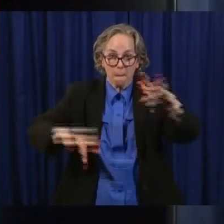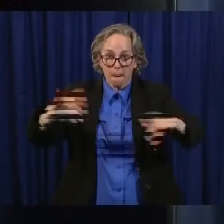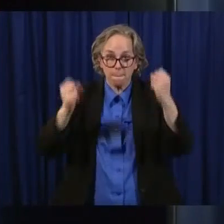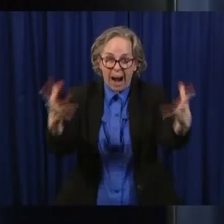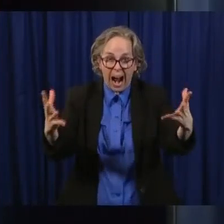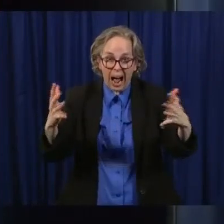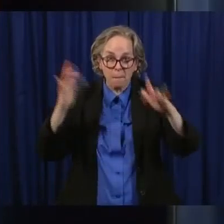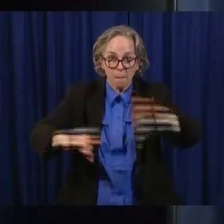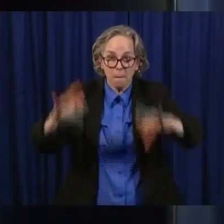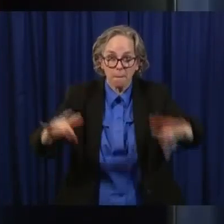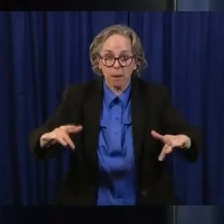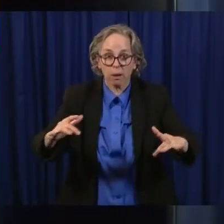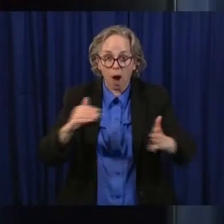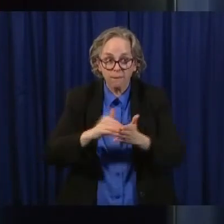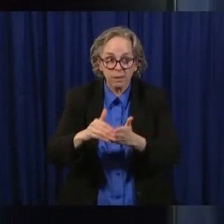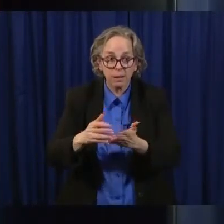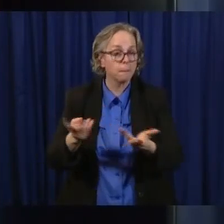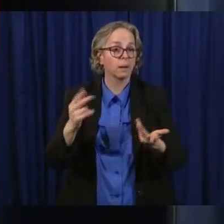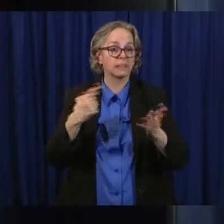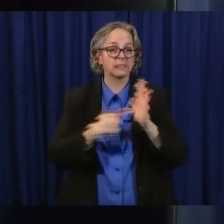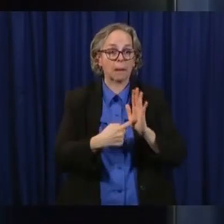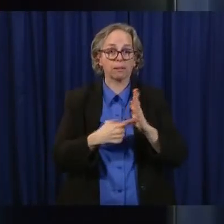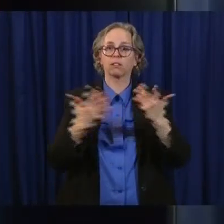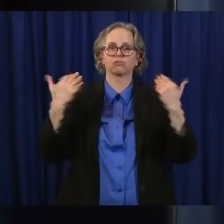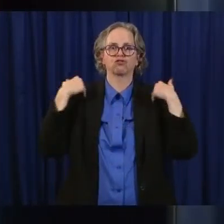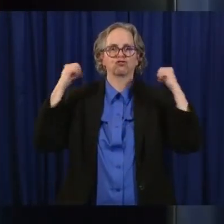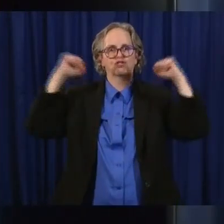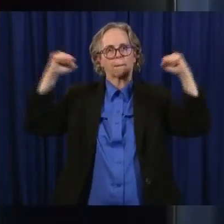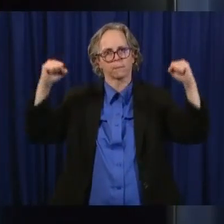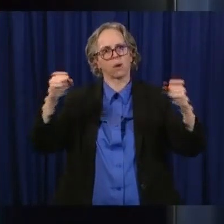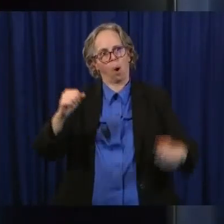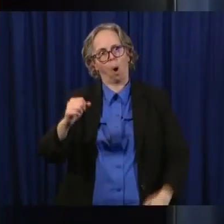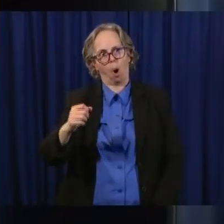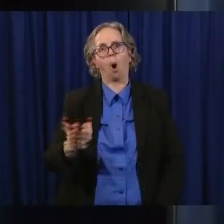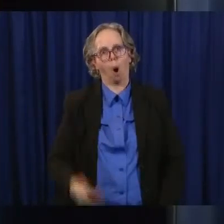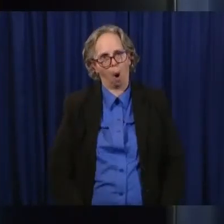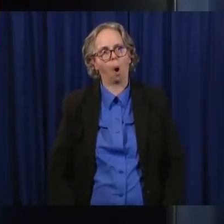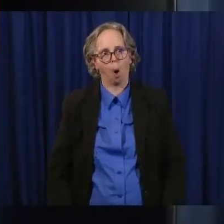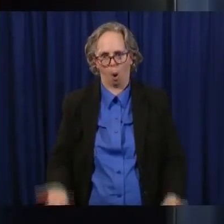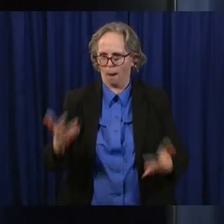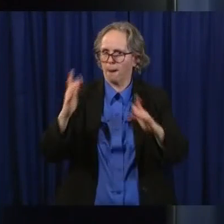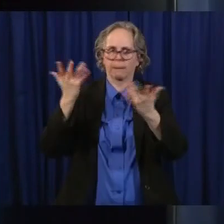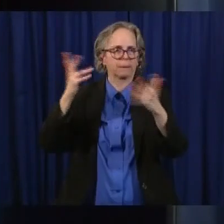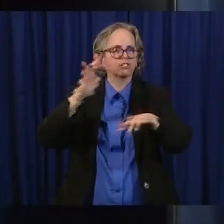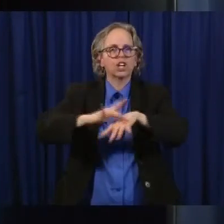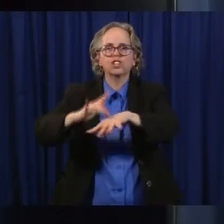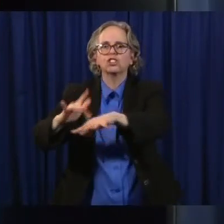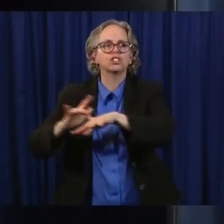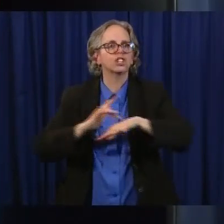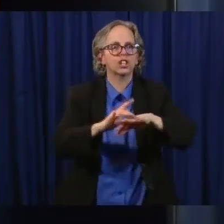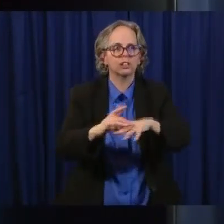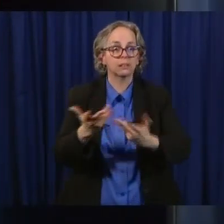OF SERVICES? CAN LOOK AT HOW OFTEN PEOPLE TOUCH THE SURFACES, WHAT THEY ARE MADE OF, WE HAVE HEARD